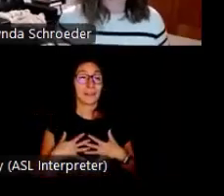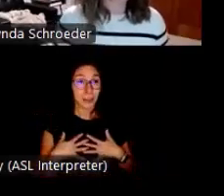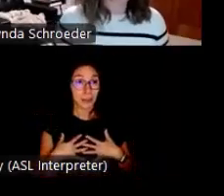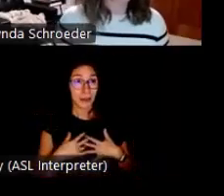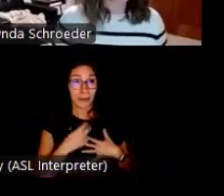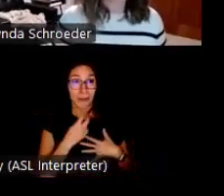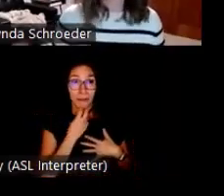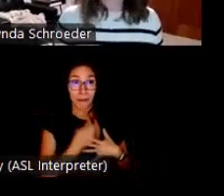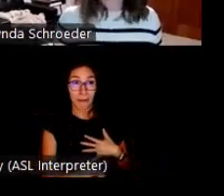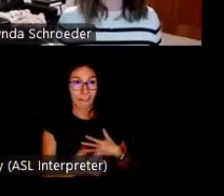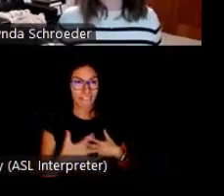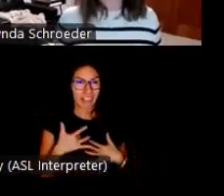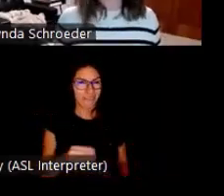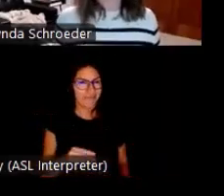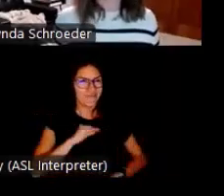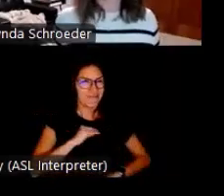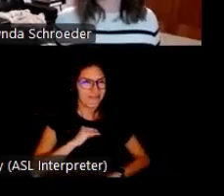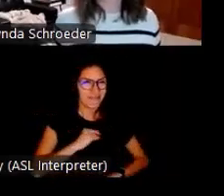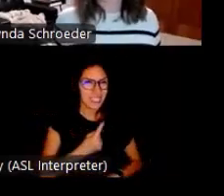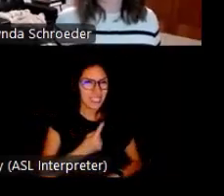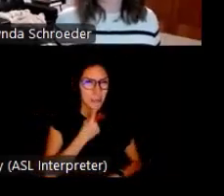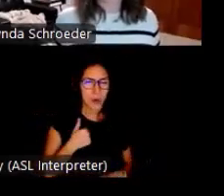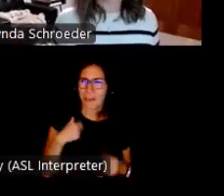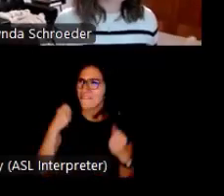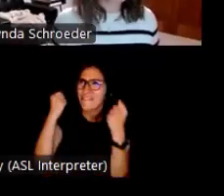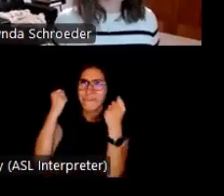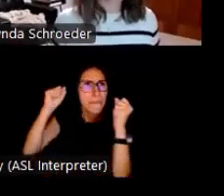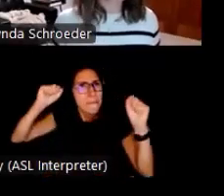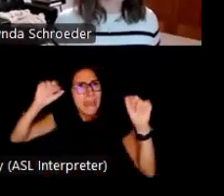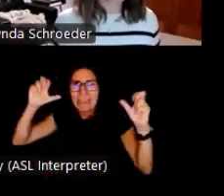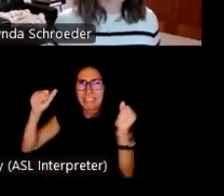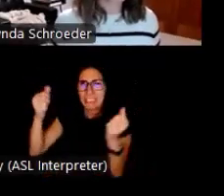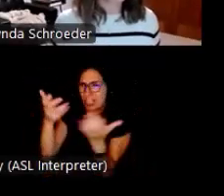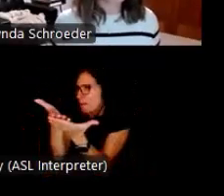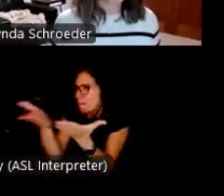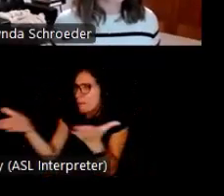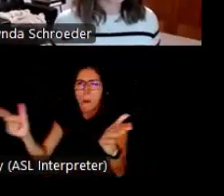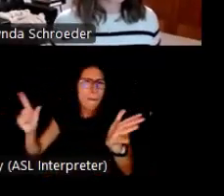to think we have all of these amazing articles out there to give you data-driven decision-making,